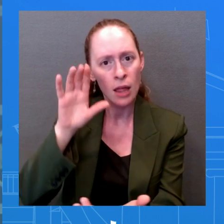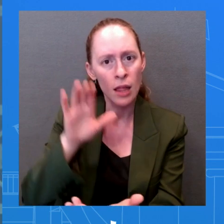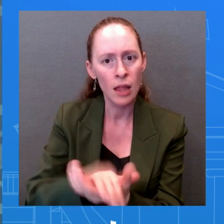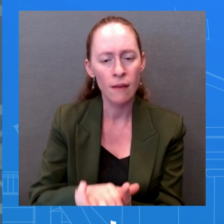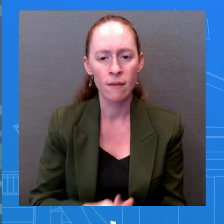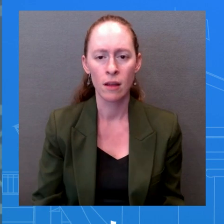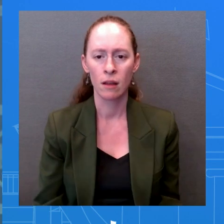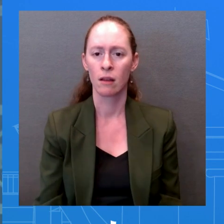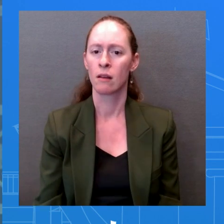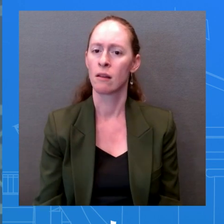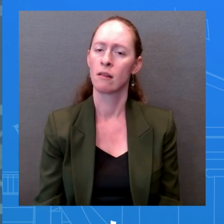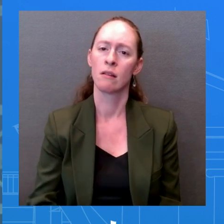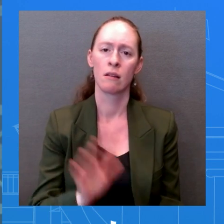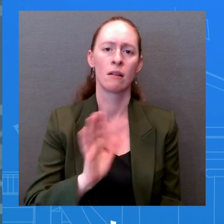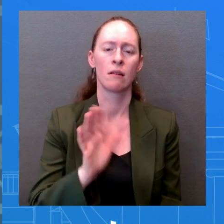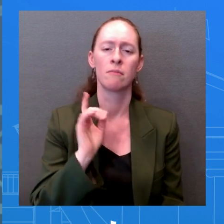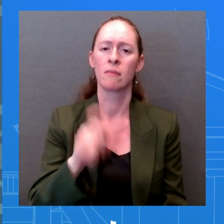that's what these governors should be doing.